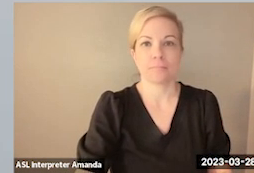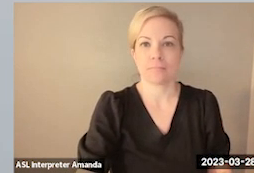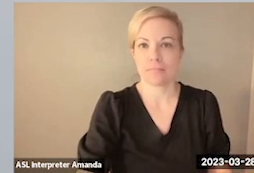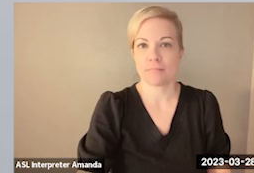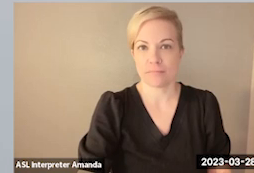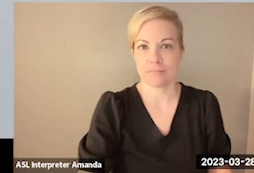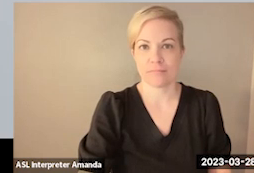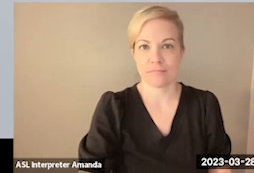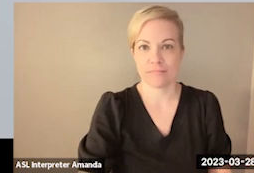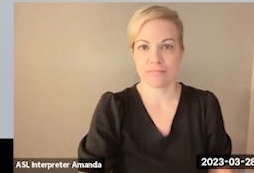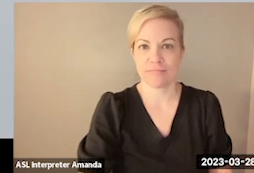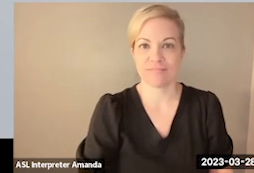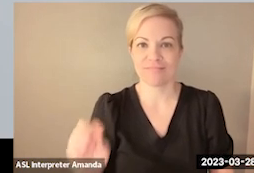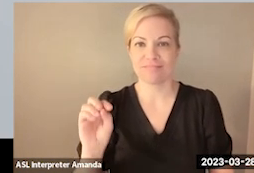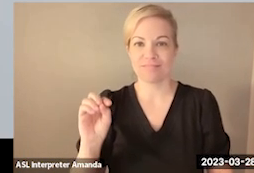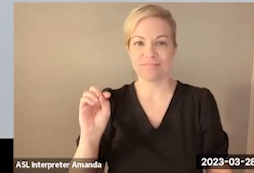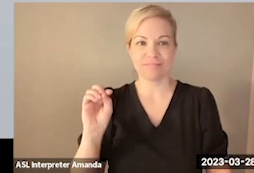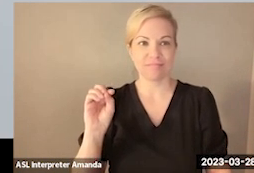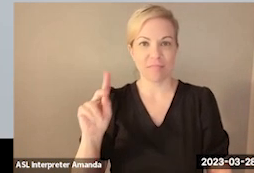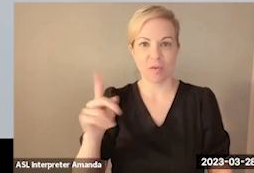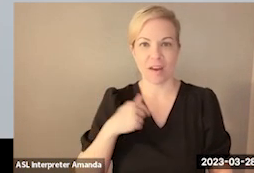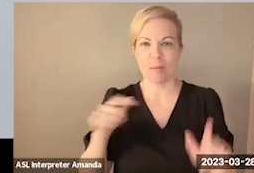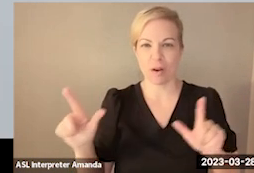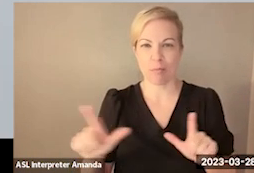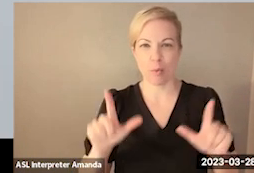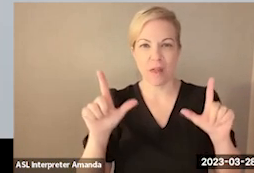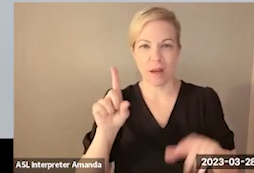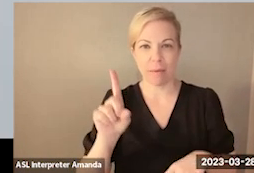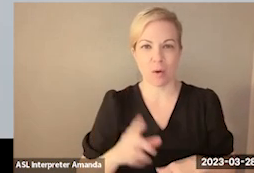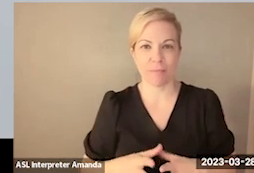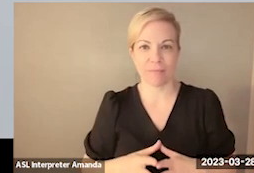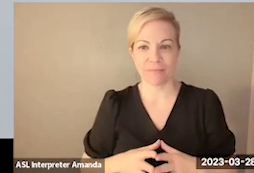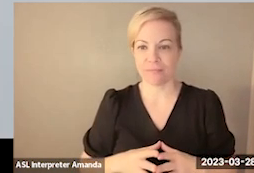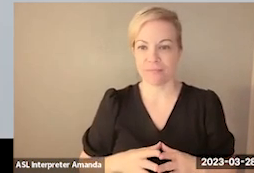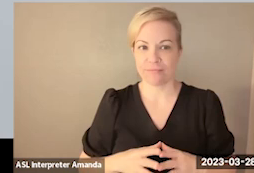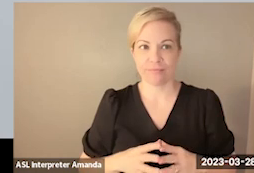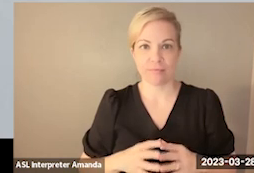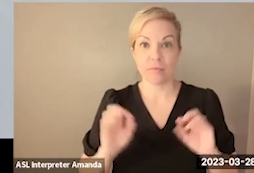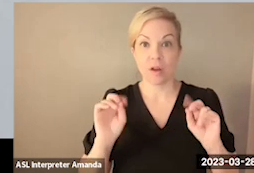Kimberly: alright, let me pull that up. Kimberly: Okay, First question.